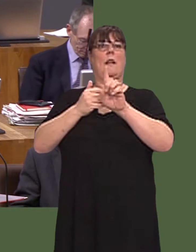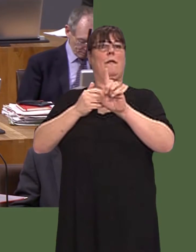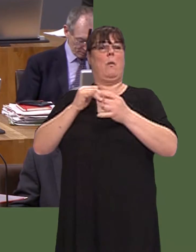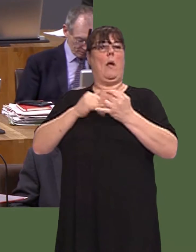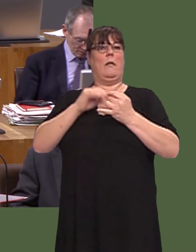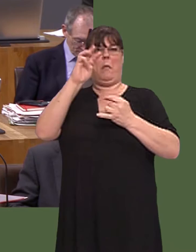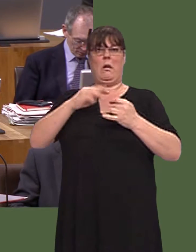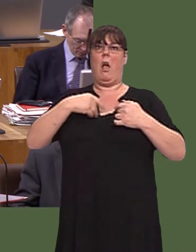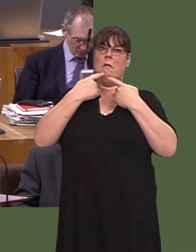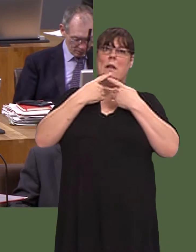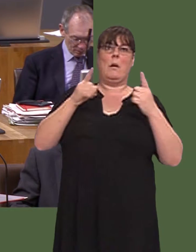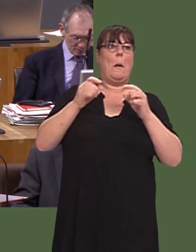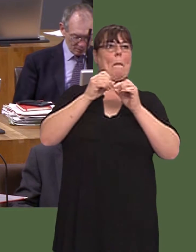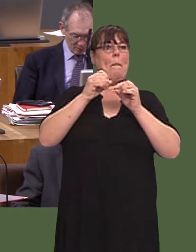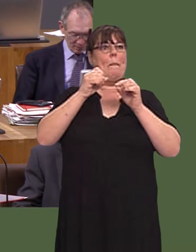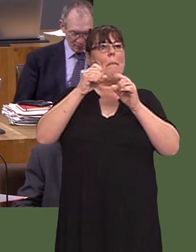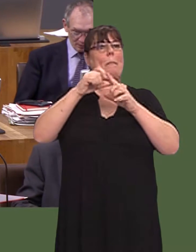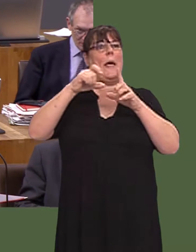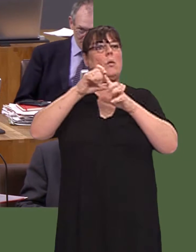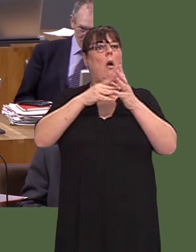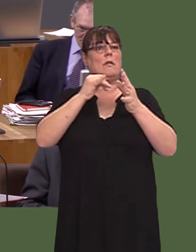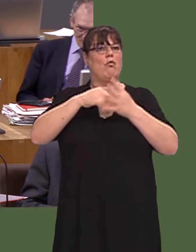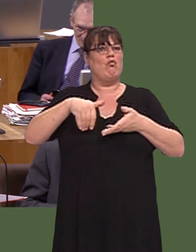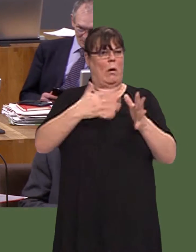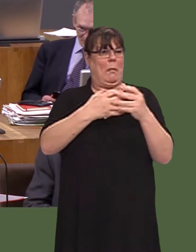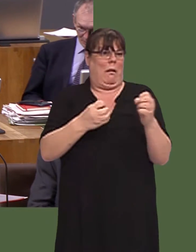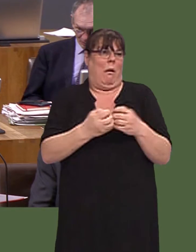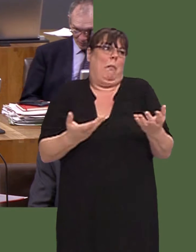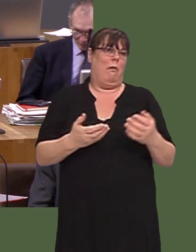in Bedwas rugby club in 2008, of all places, and we are seeing movement on that.